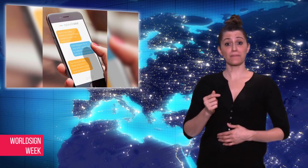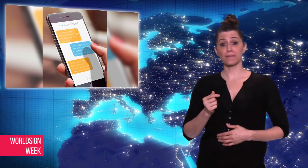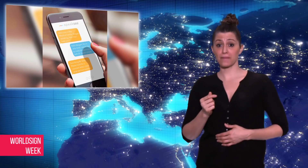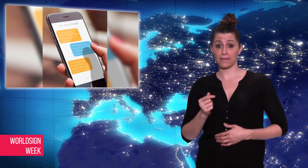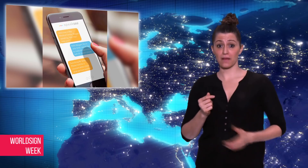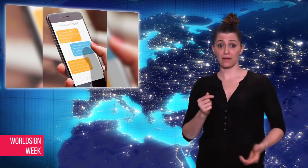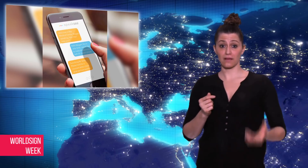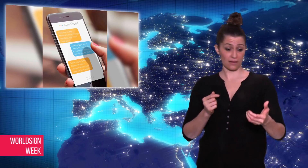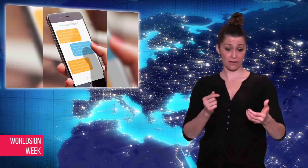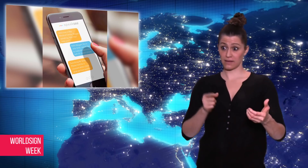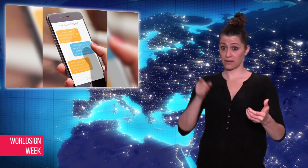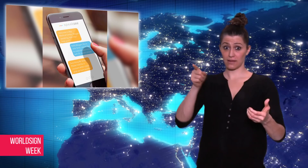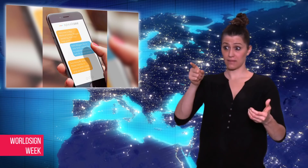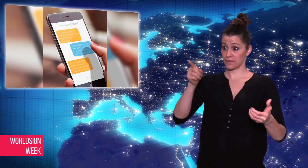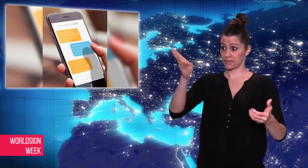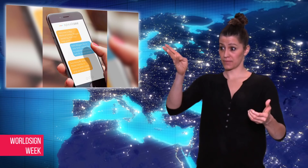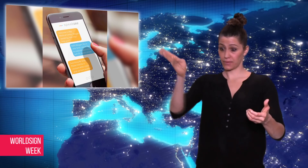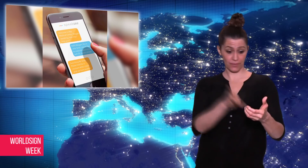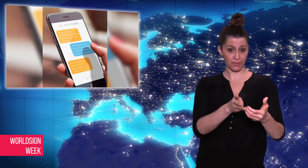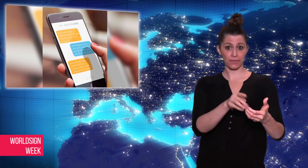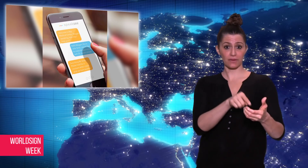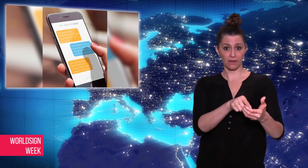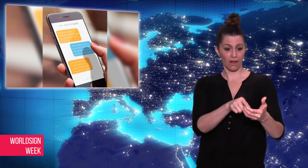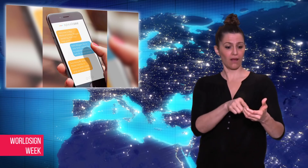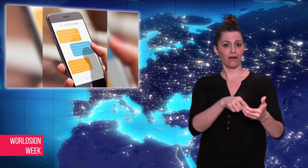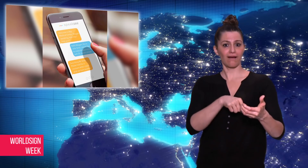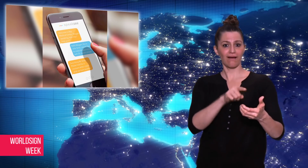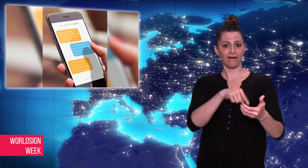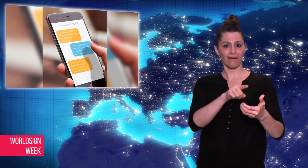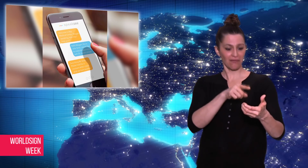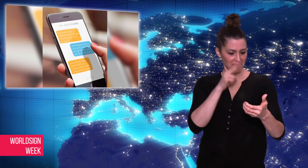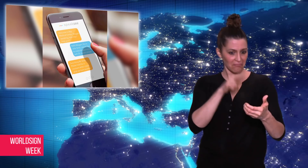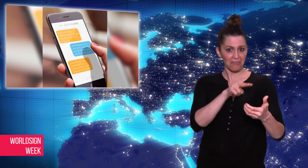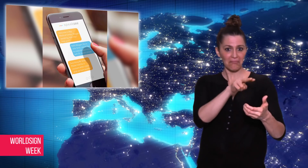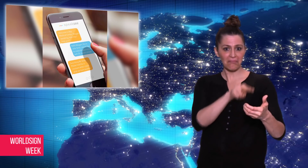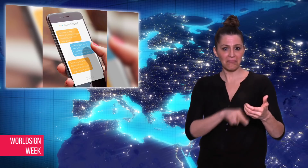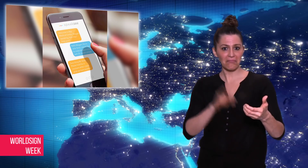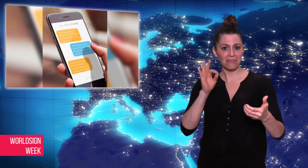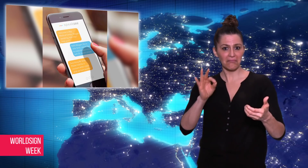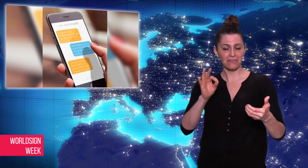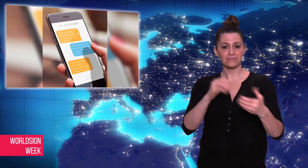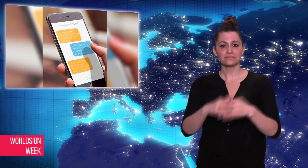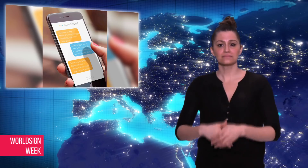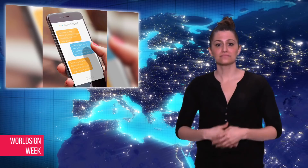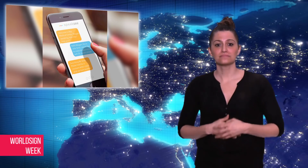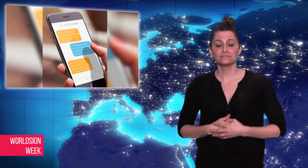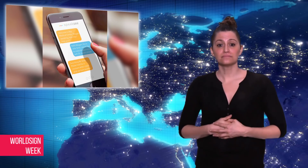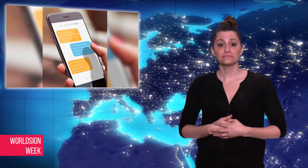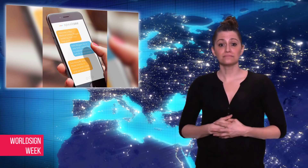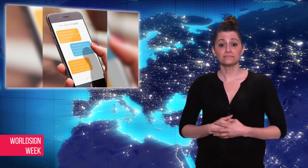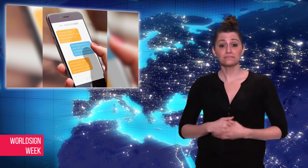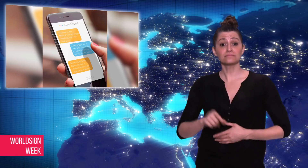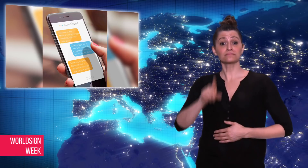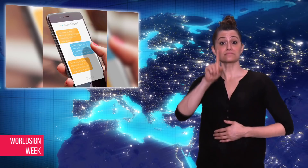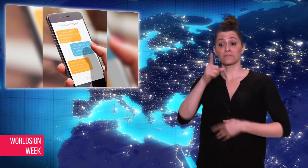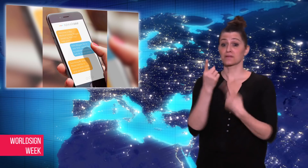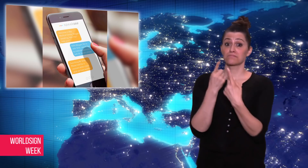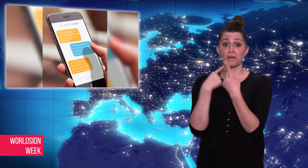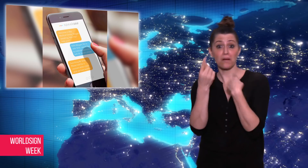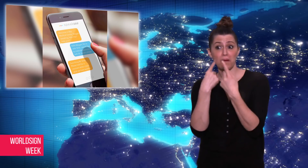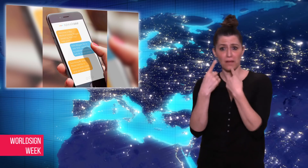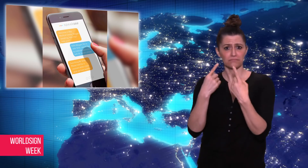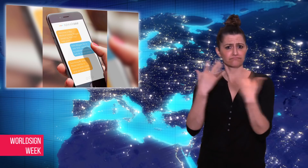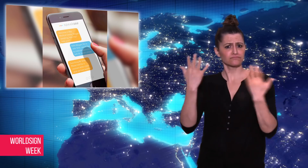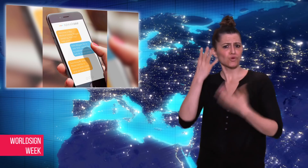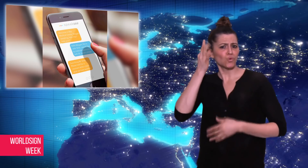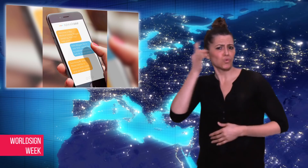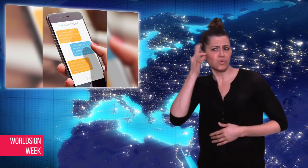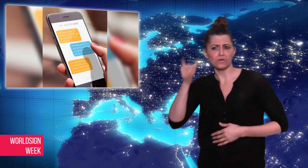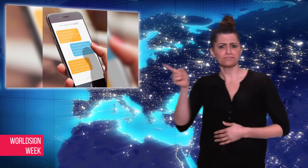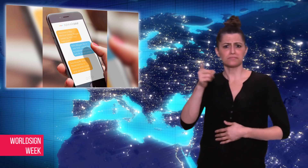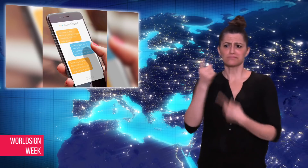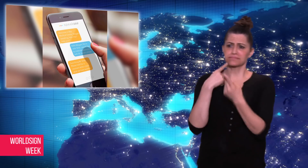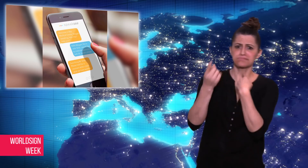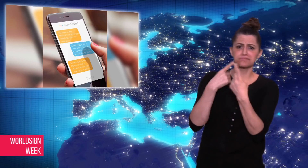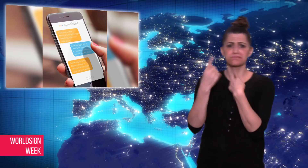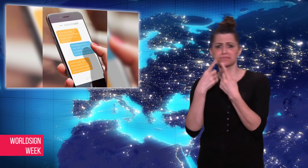the hearing speaker’s shirt which is paired with the smartphone app.